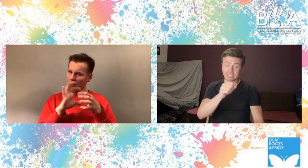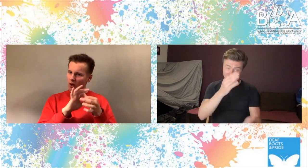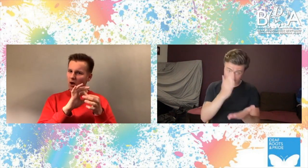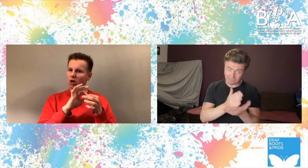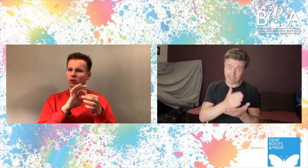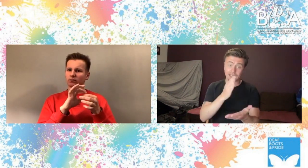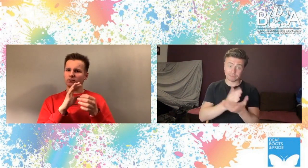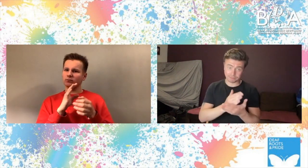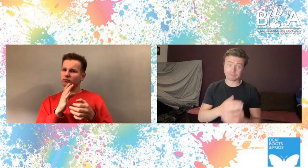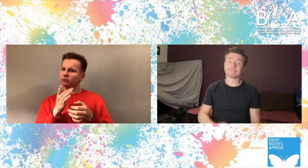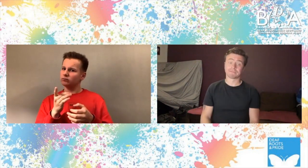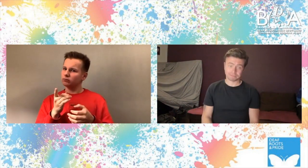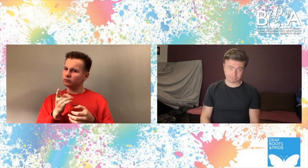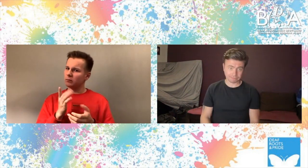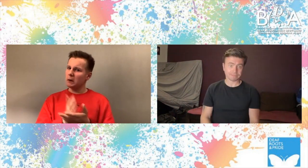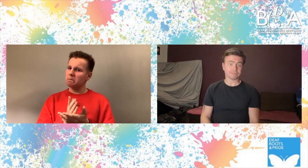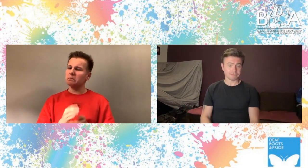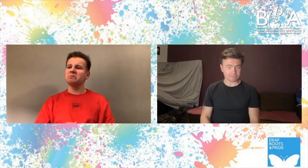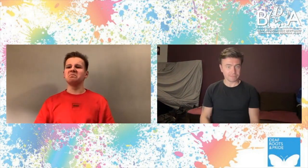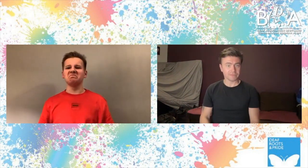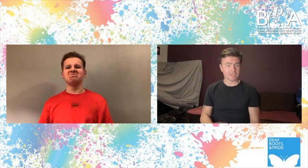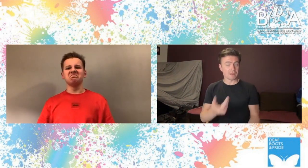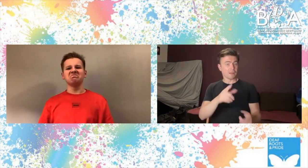directly related to support as well.